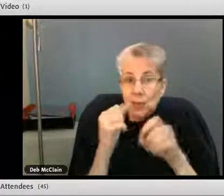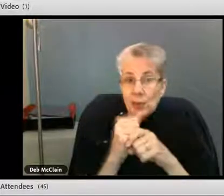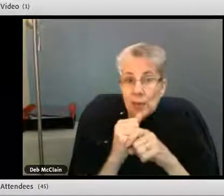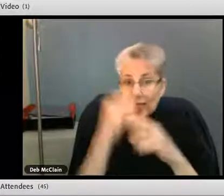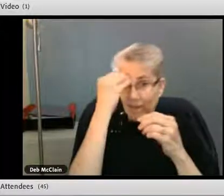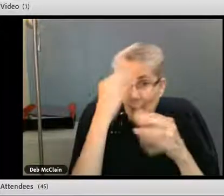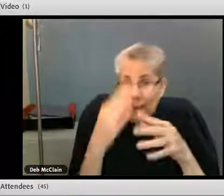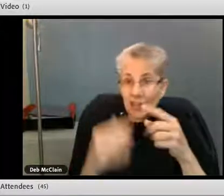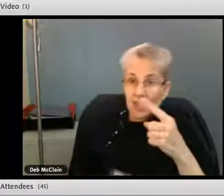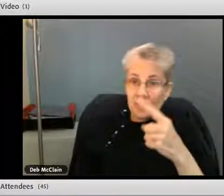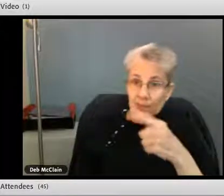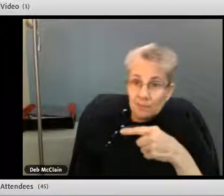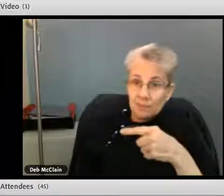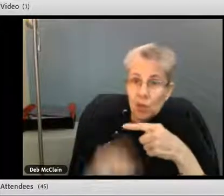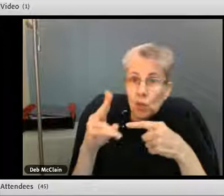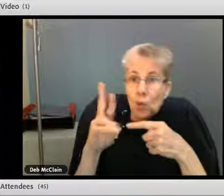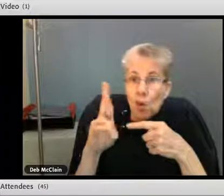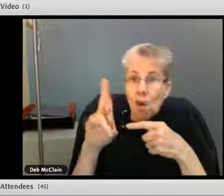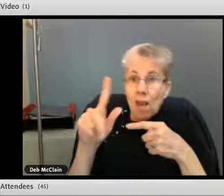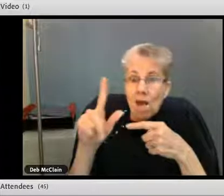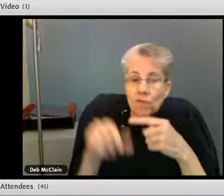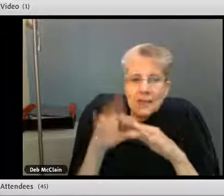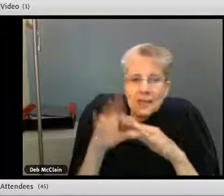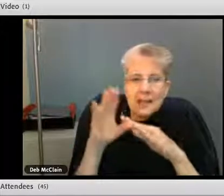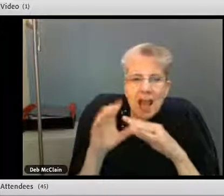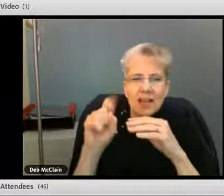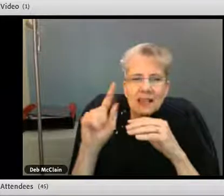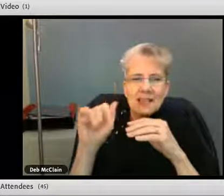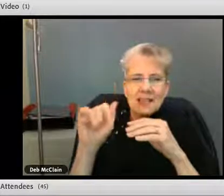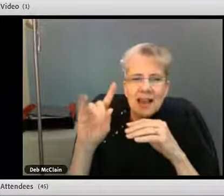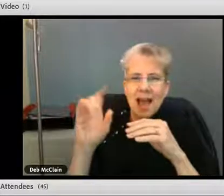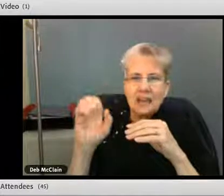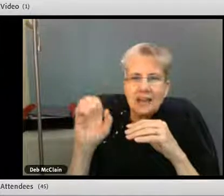That's slideshare.net. It was Flaticon.